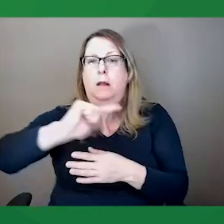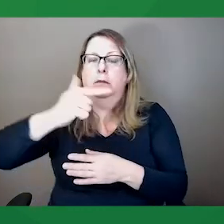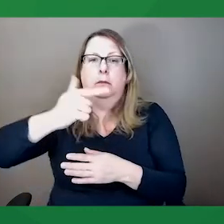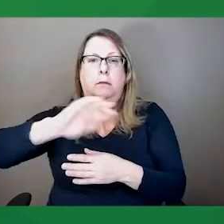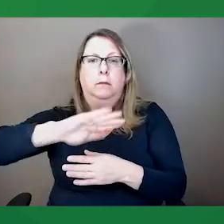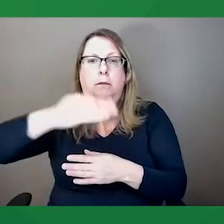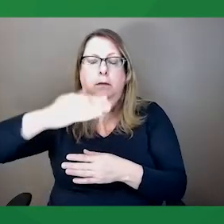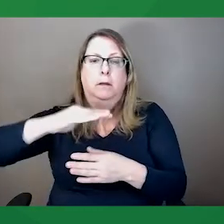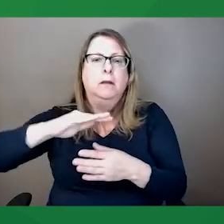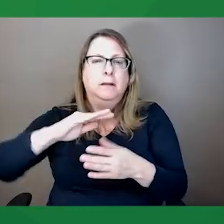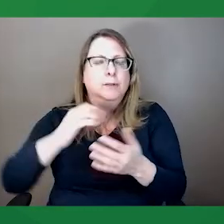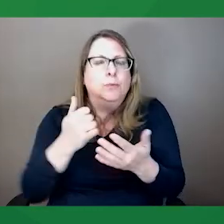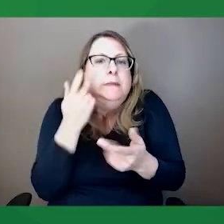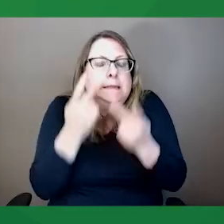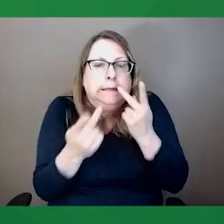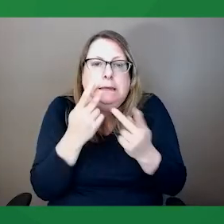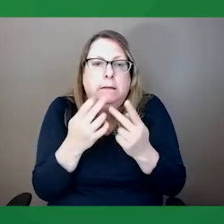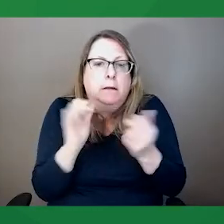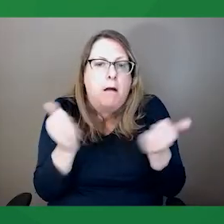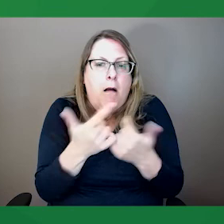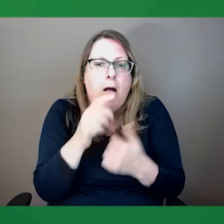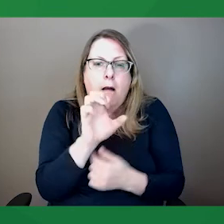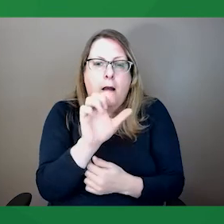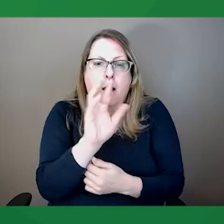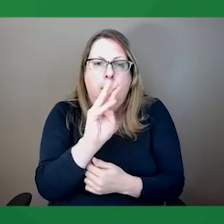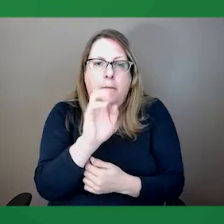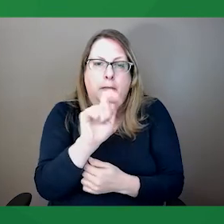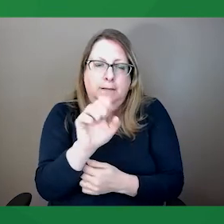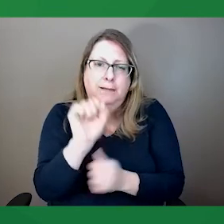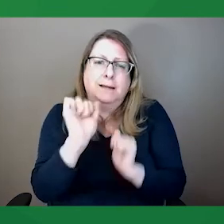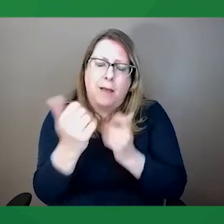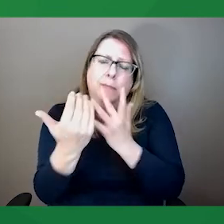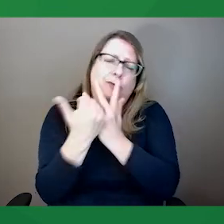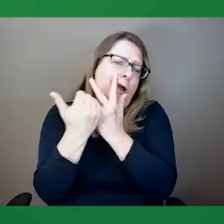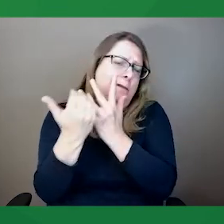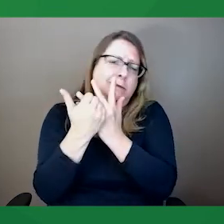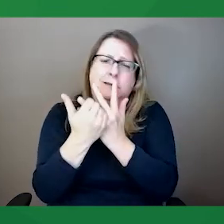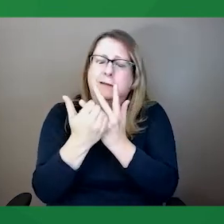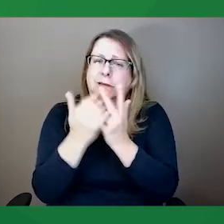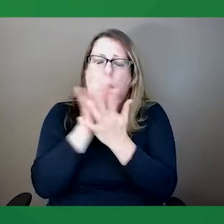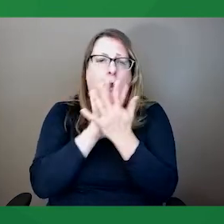and you want to go now to a new category, you start seeing all of those elements in the page.